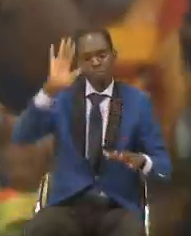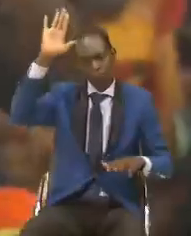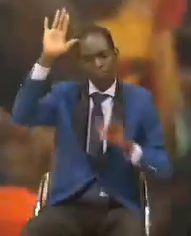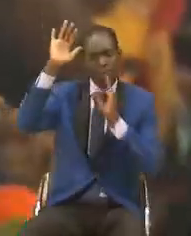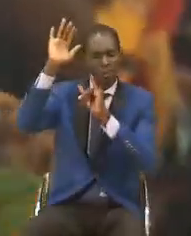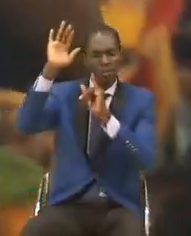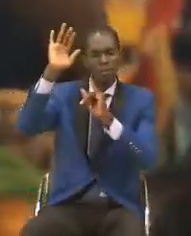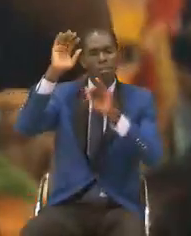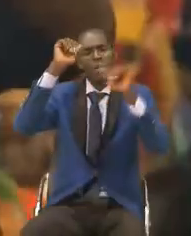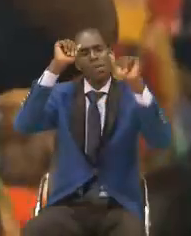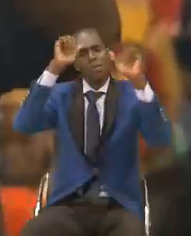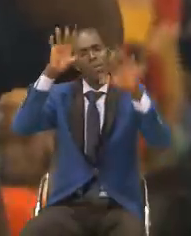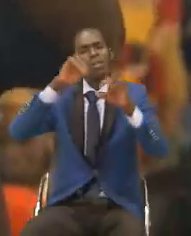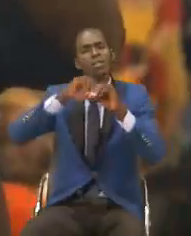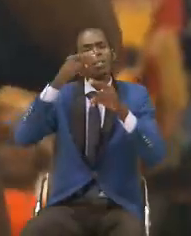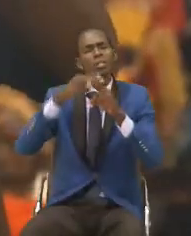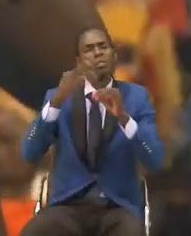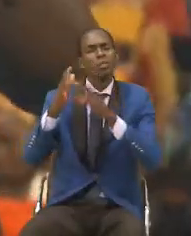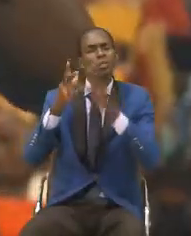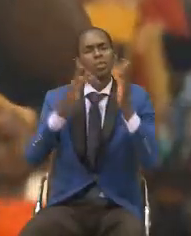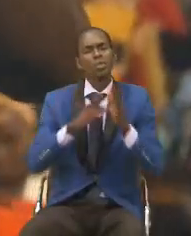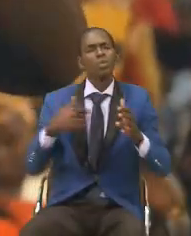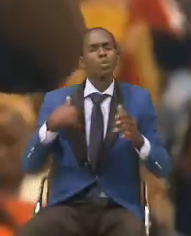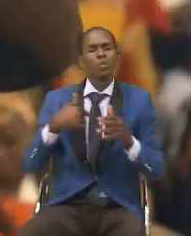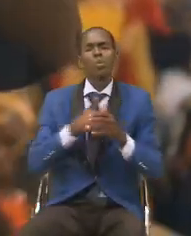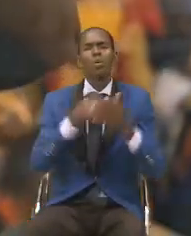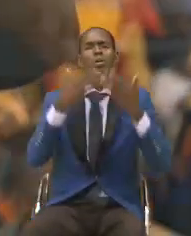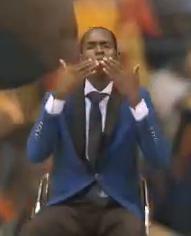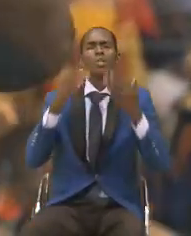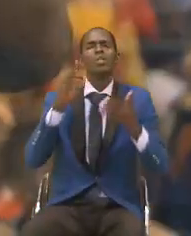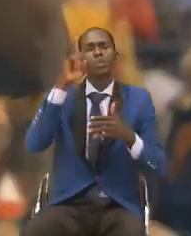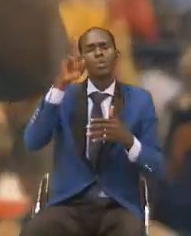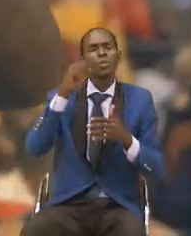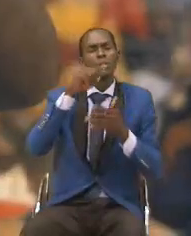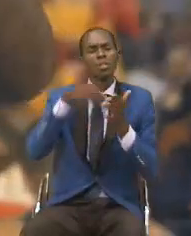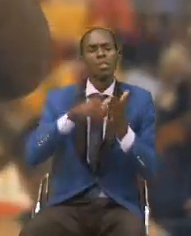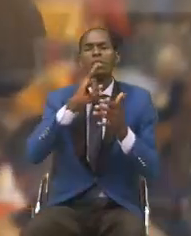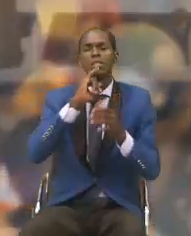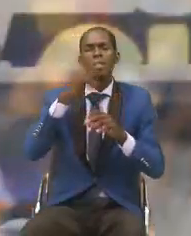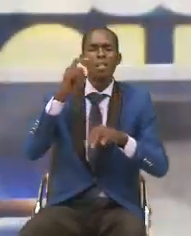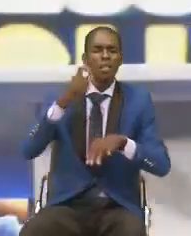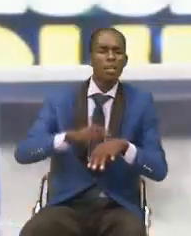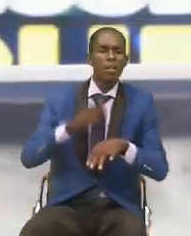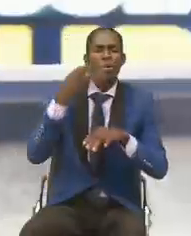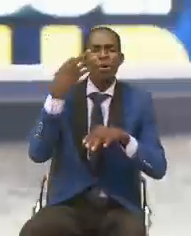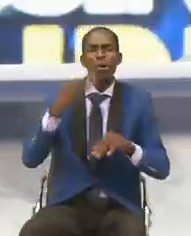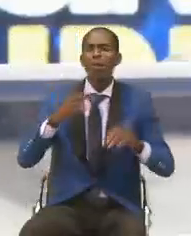i'm going to pray for you now keep on father in the name of jesus well thank you this